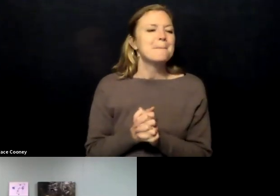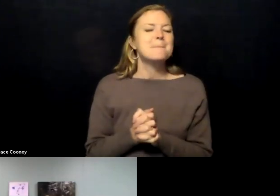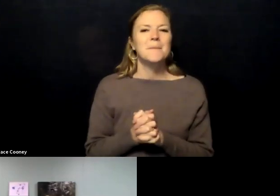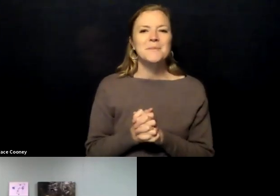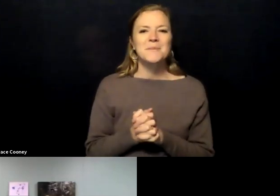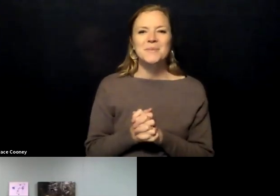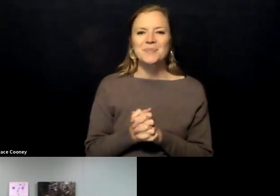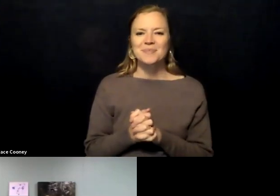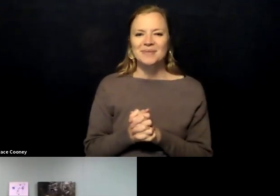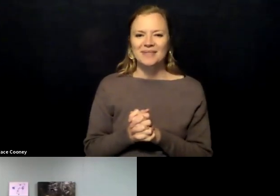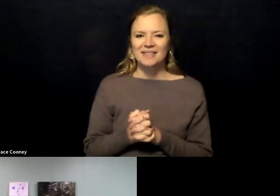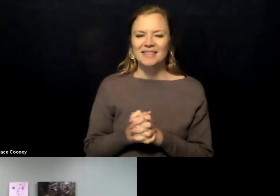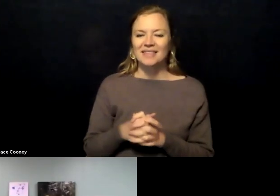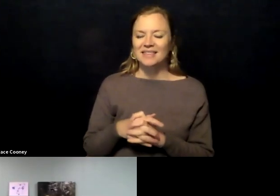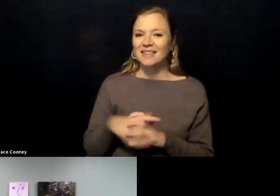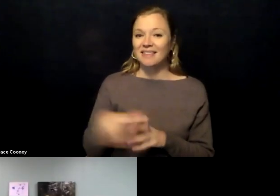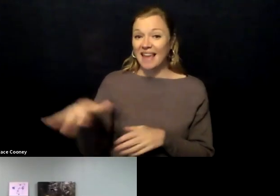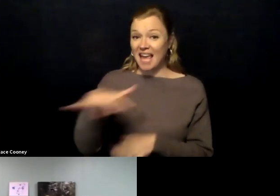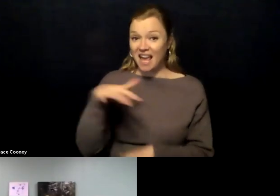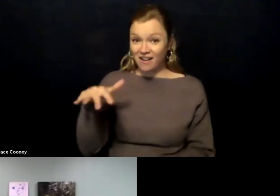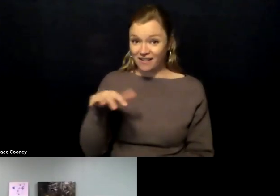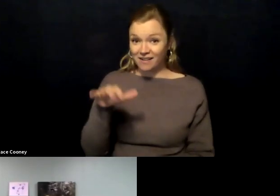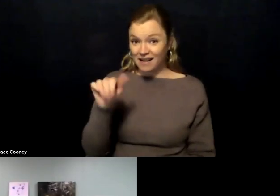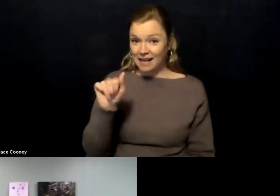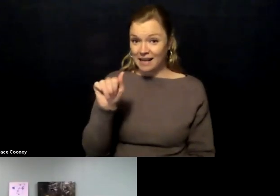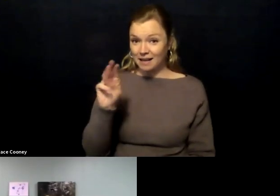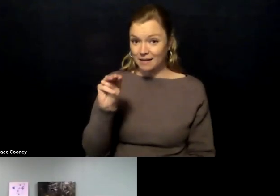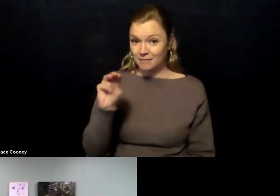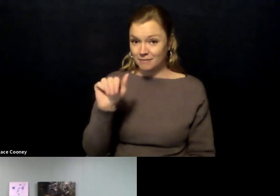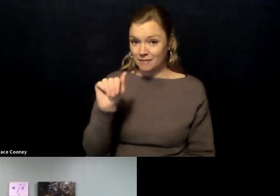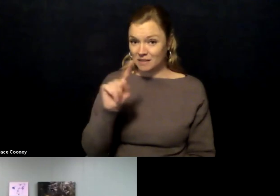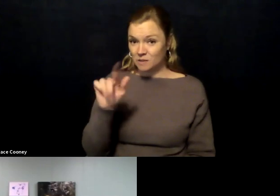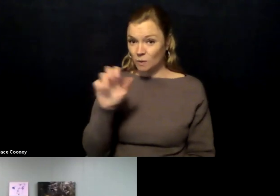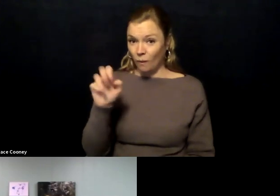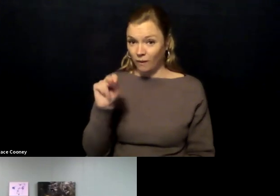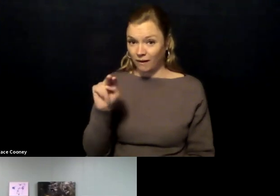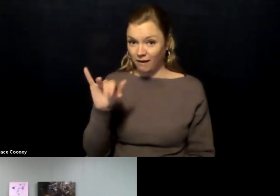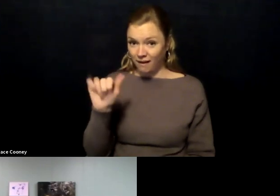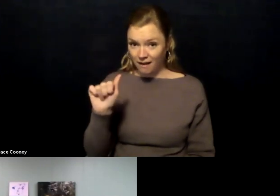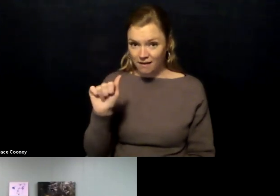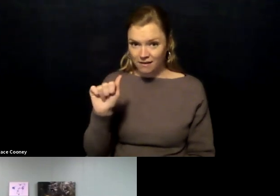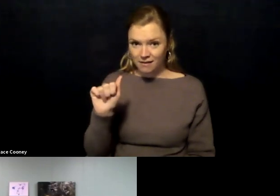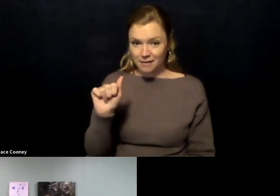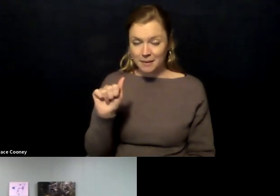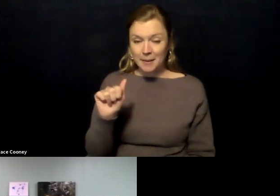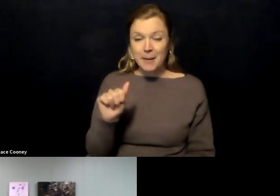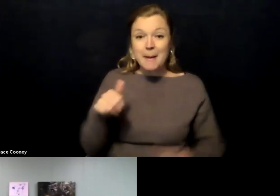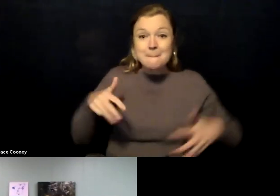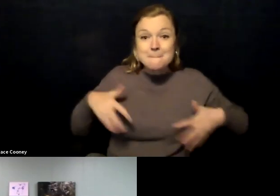Amazonia, when the monkeys would